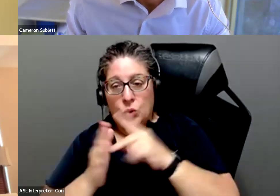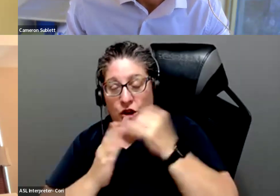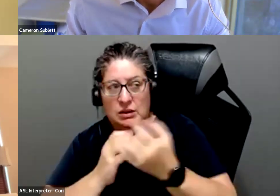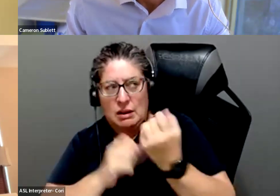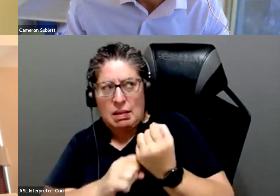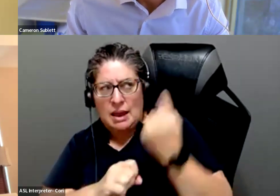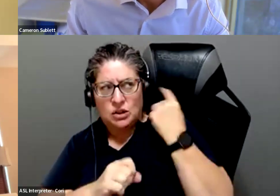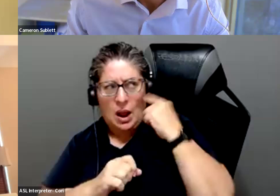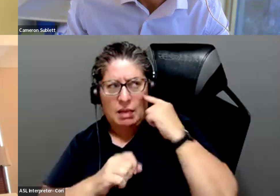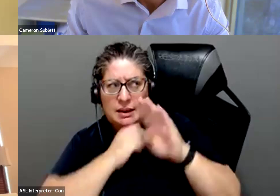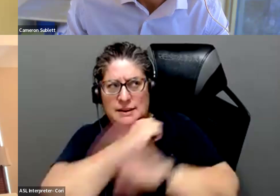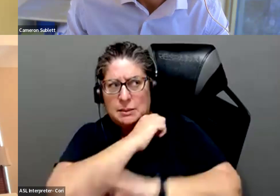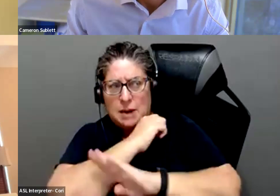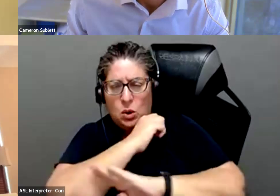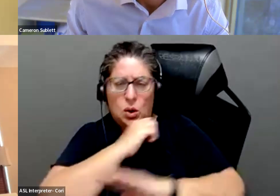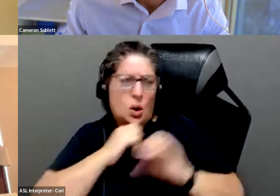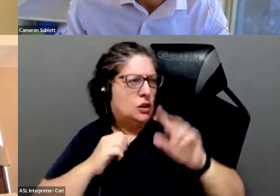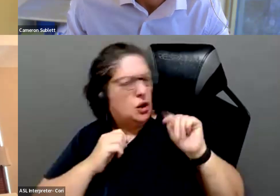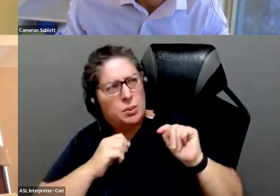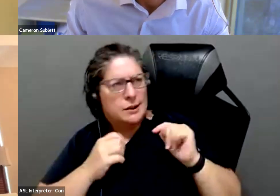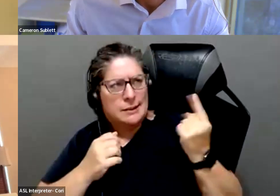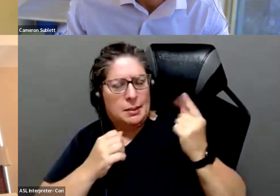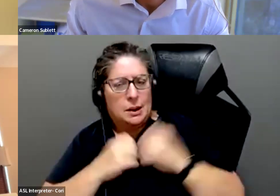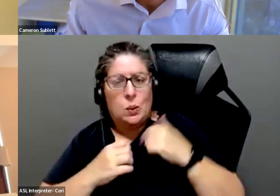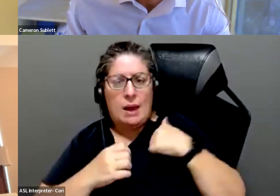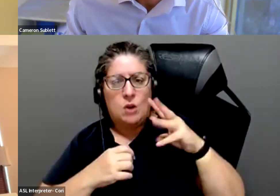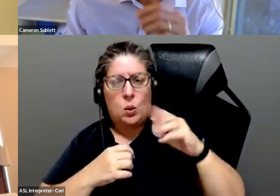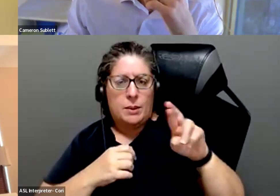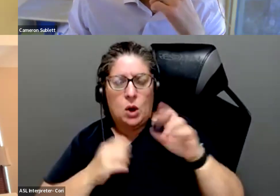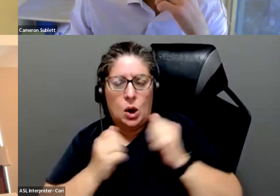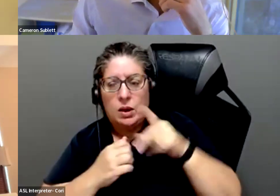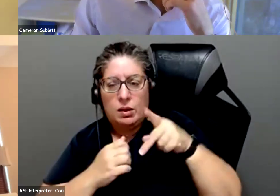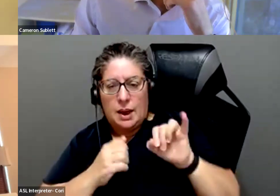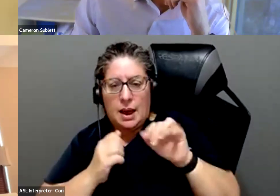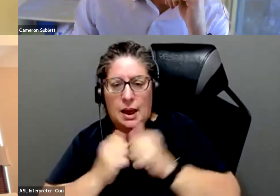think in September or October we had webinar with the PI of FRC.